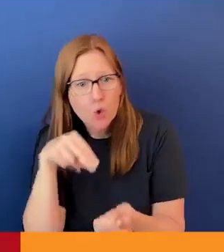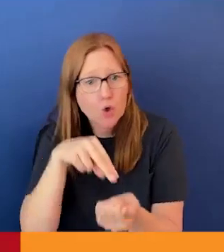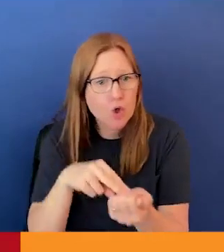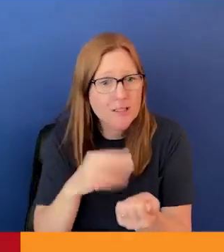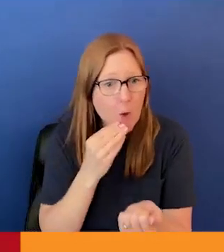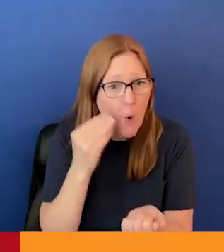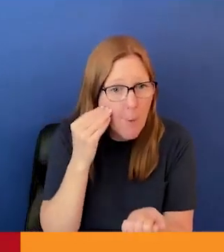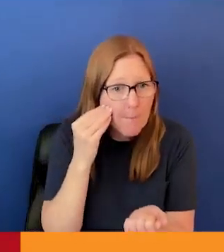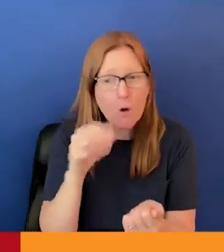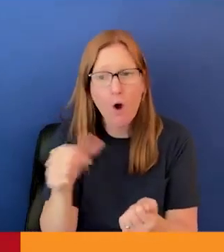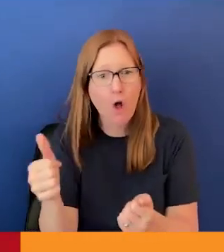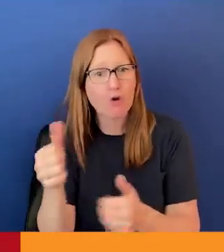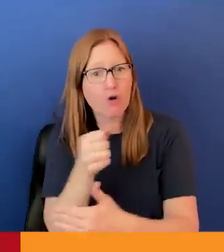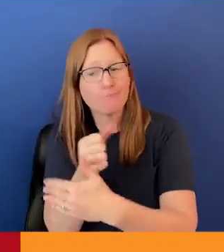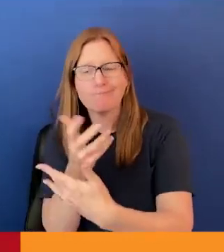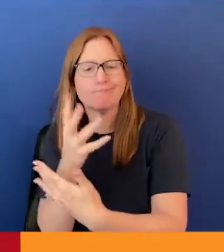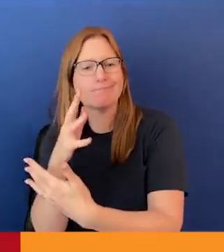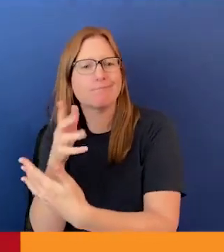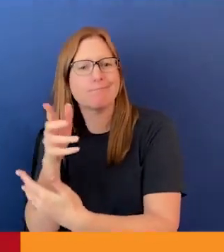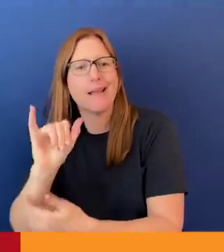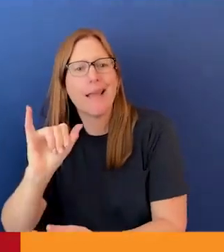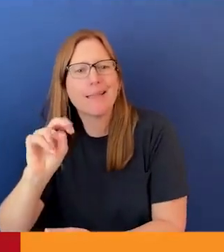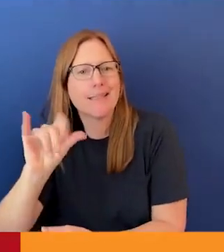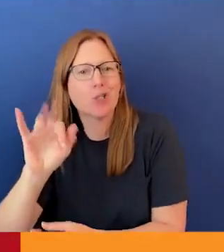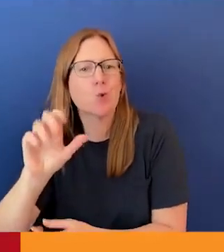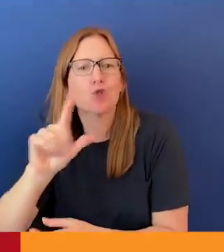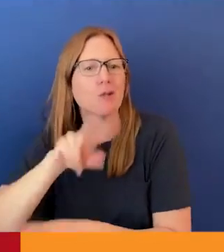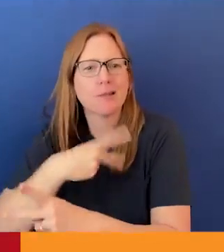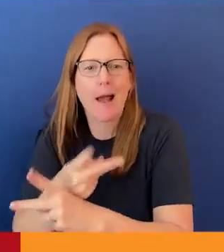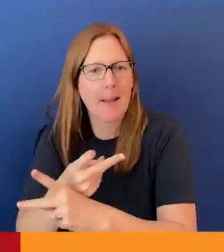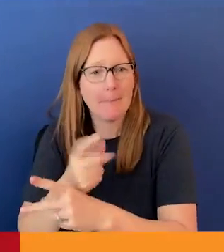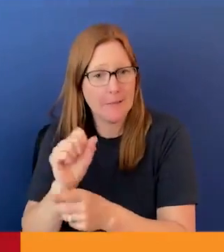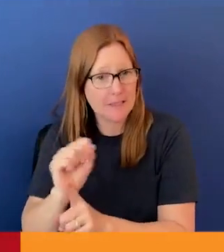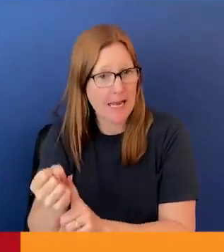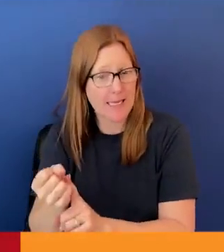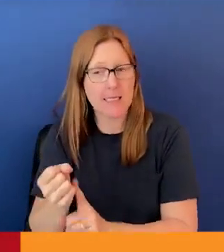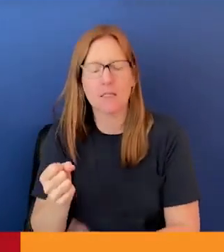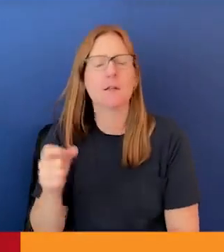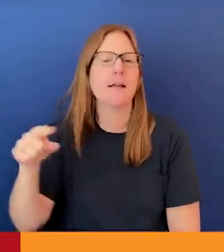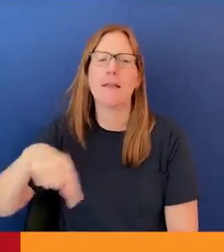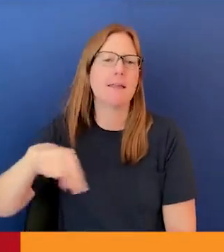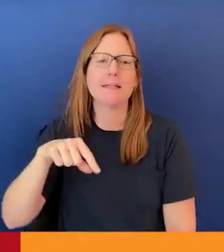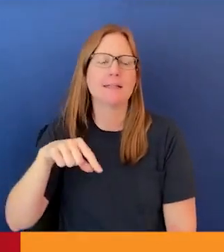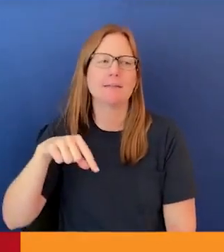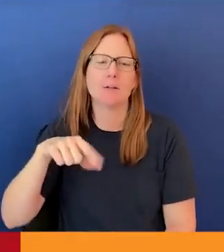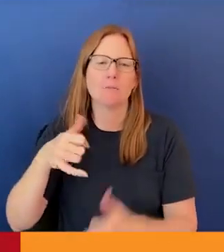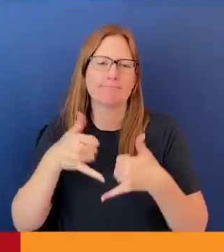So this challenge does not include solutions that would be implemented or carried out in institutional settings.